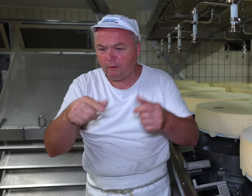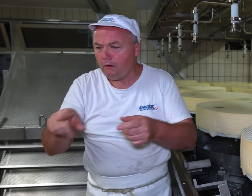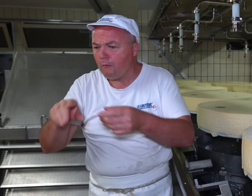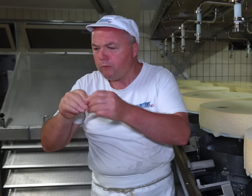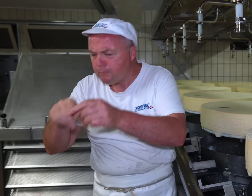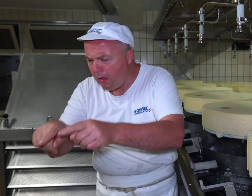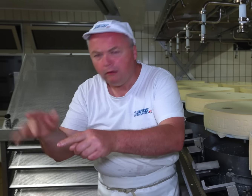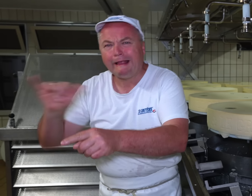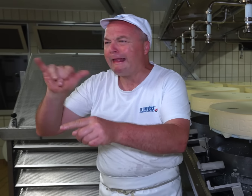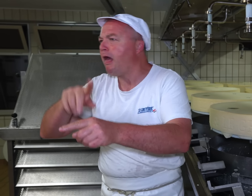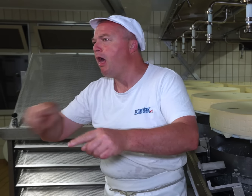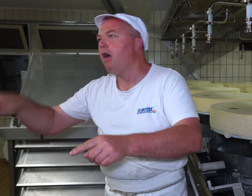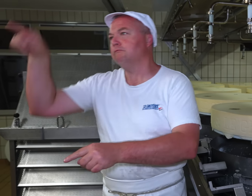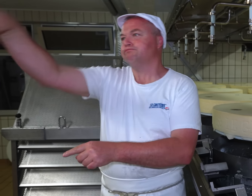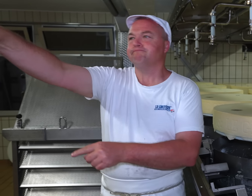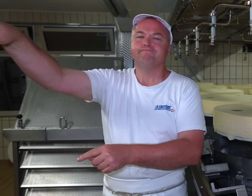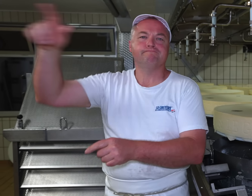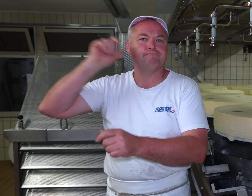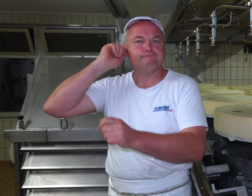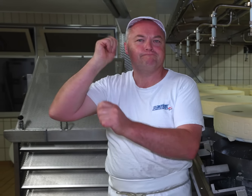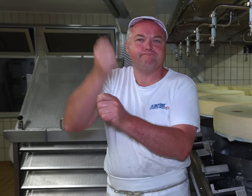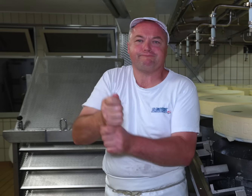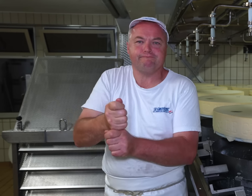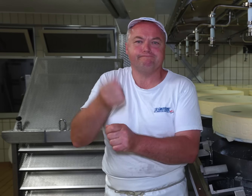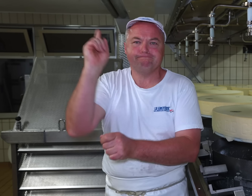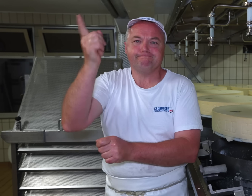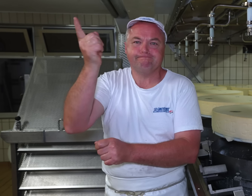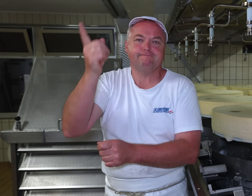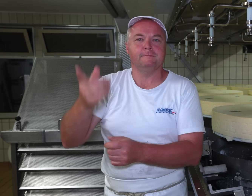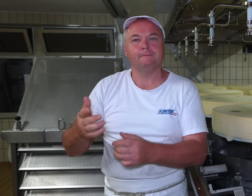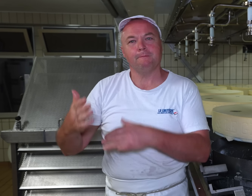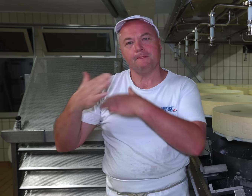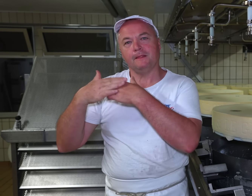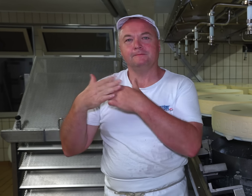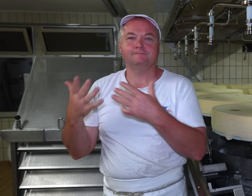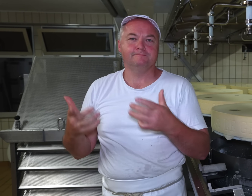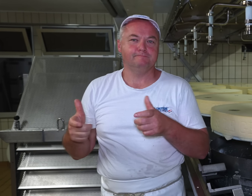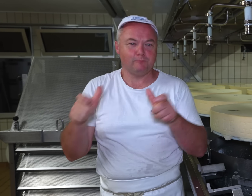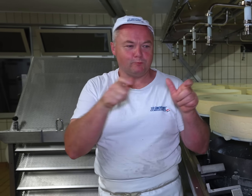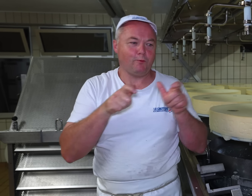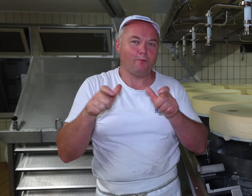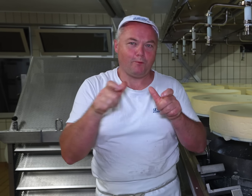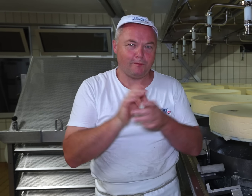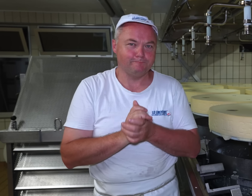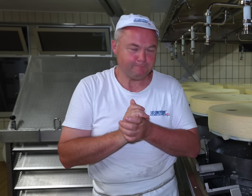If you eat the cheese and find something bad with it, you can easily find where the fault lies and fix it. It’s for quality control.